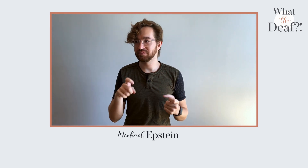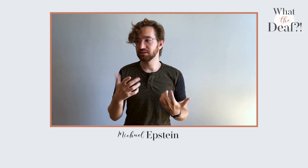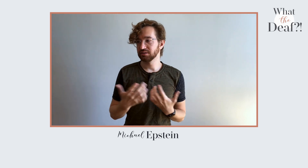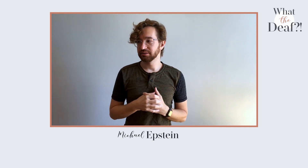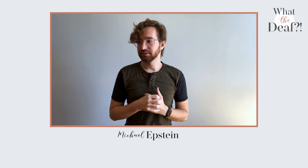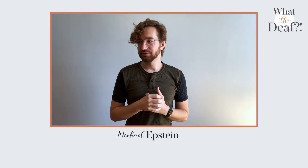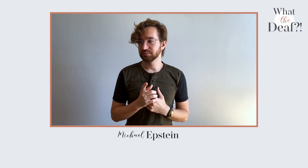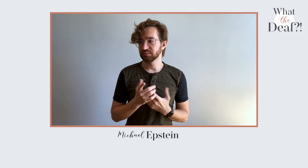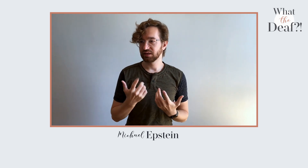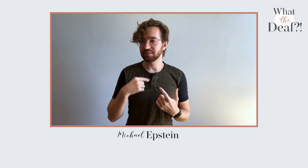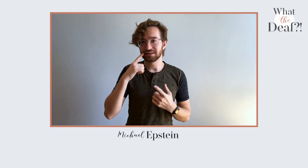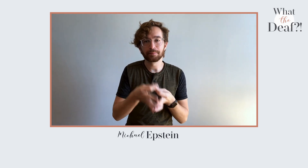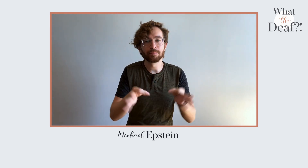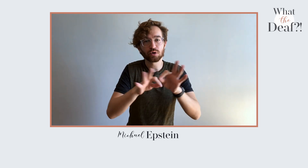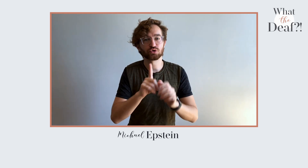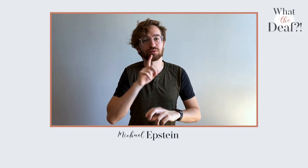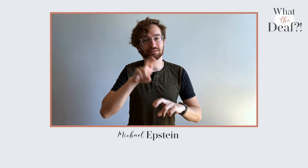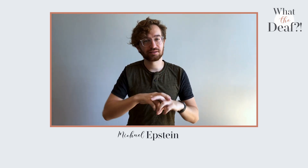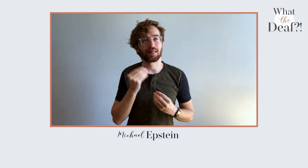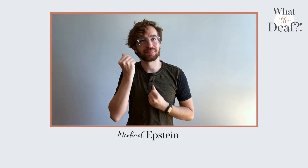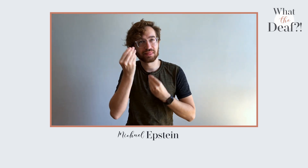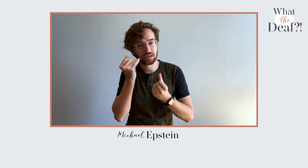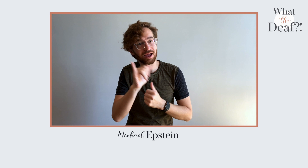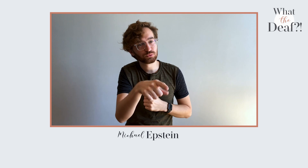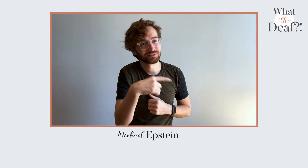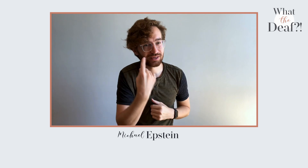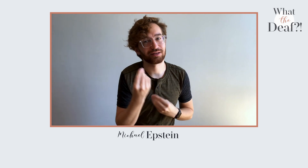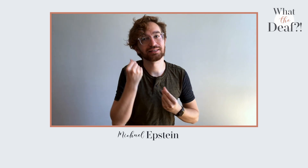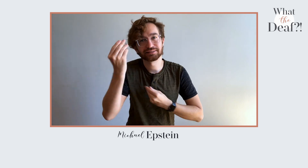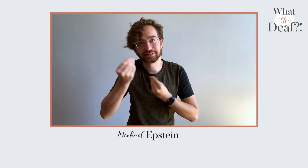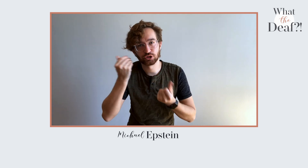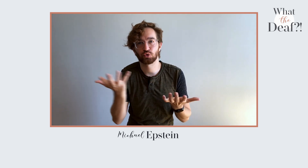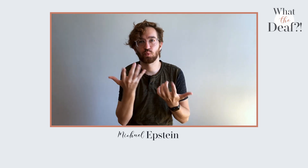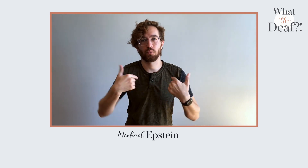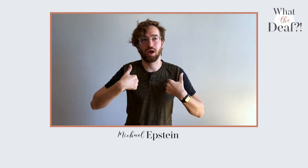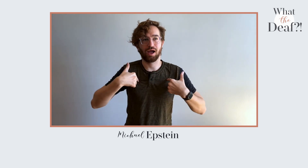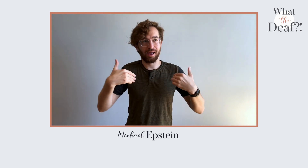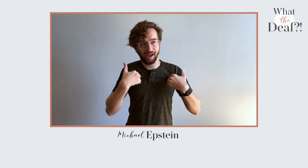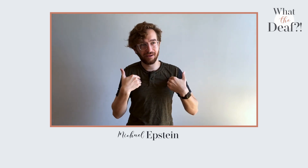And I think that it's important to really sit and reflect and think in that moment, what do I have?